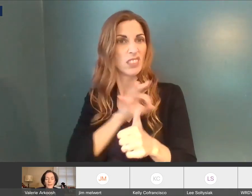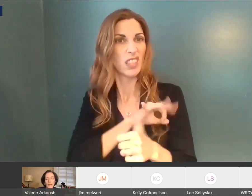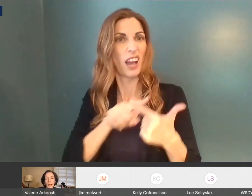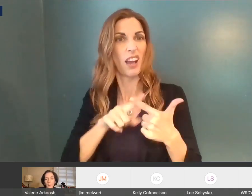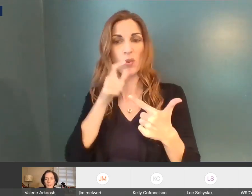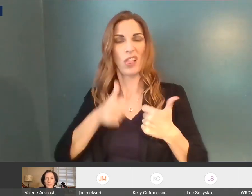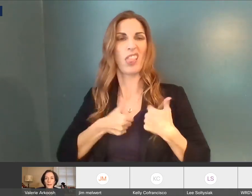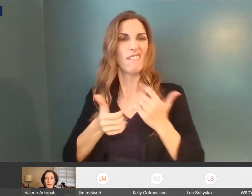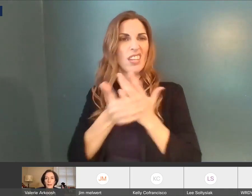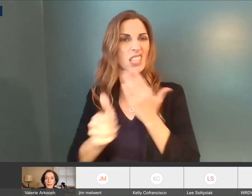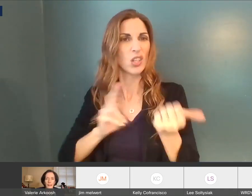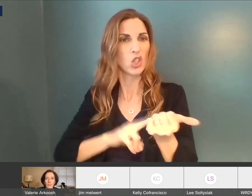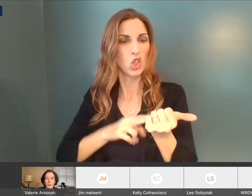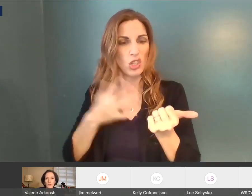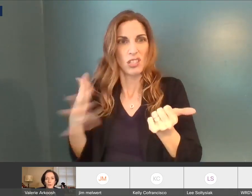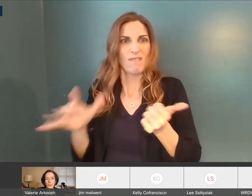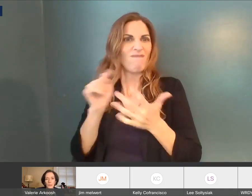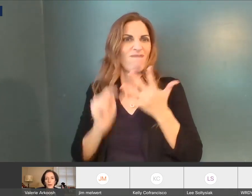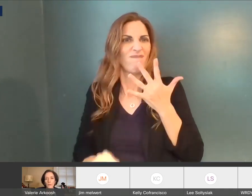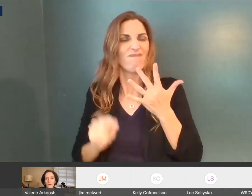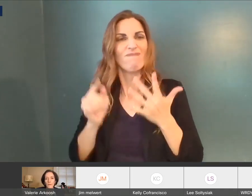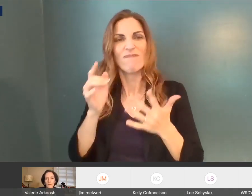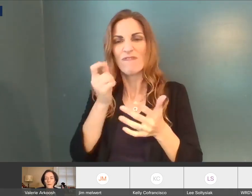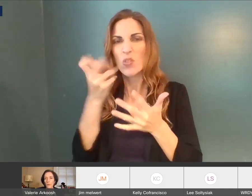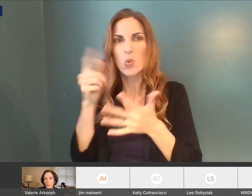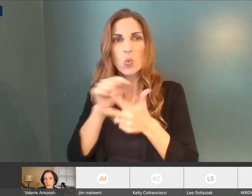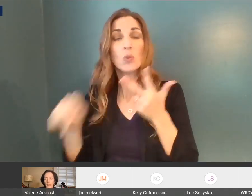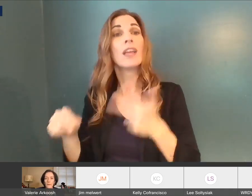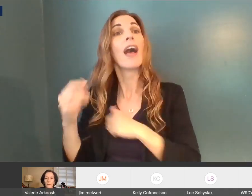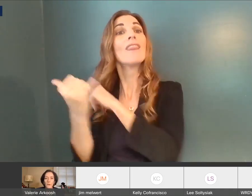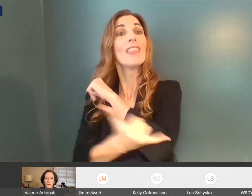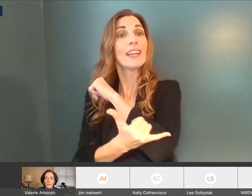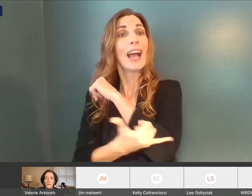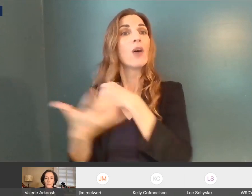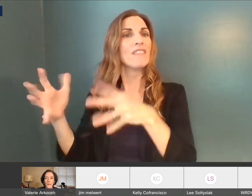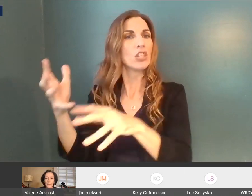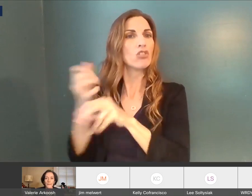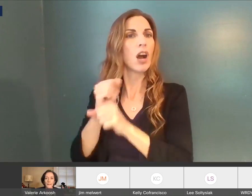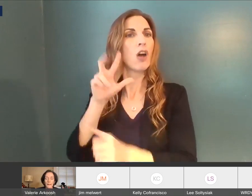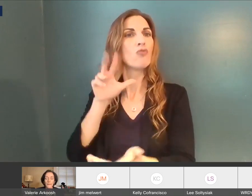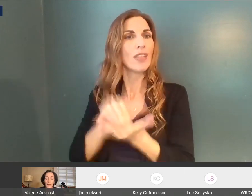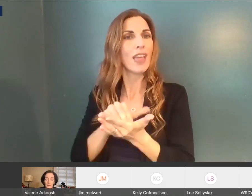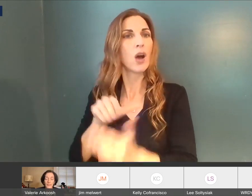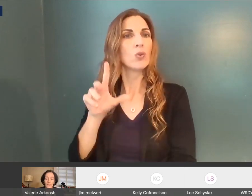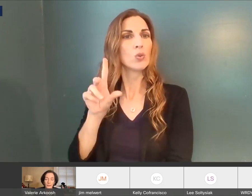The County, I think I mentioned earlier, has received 3,000 doses of vaccine vaccine